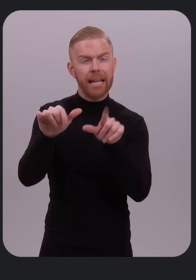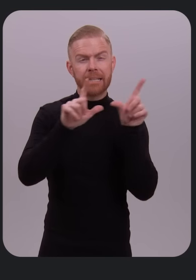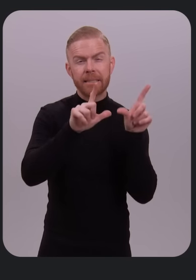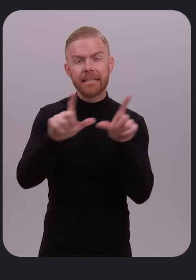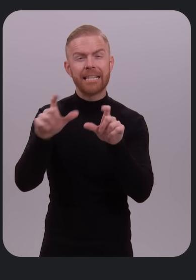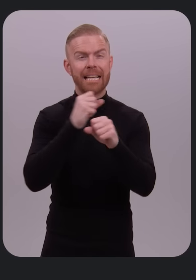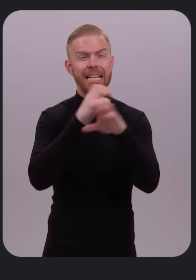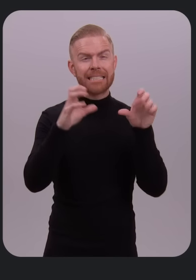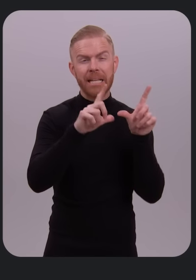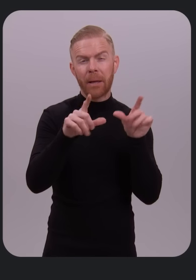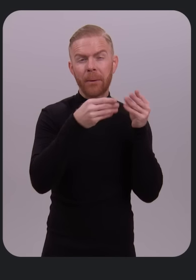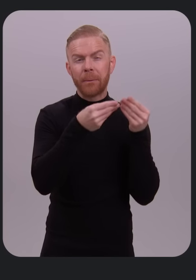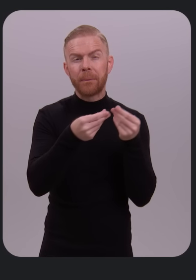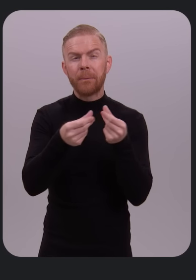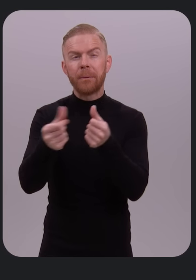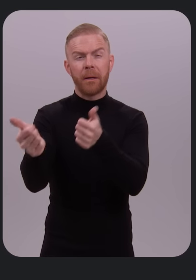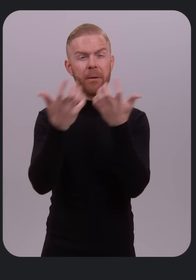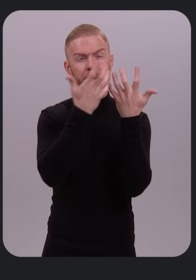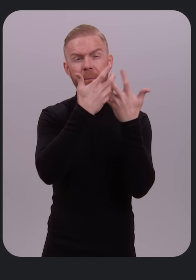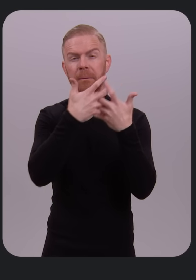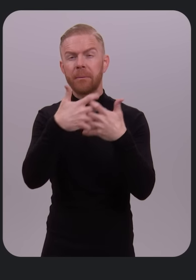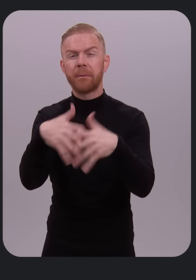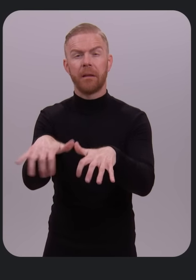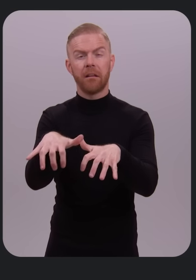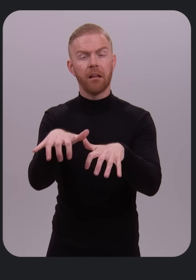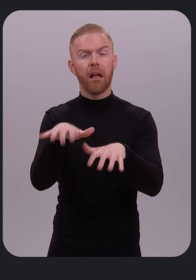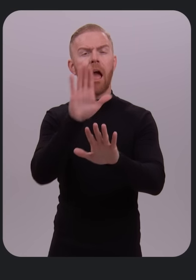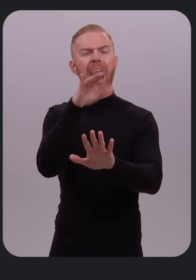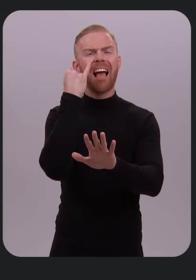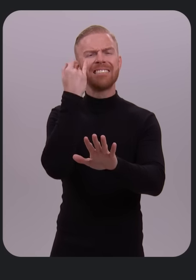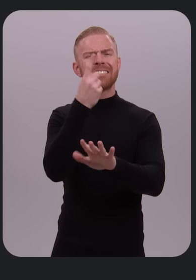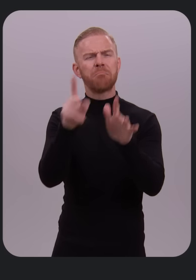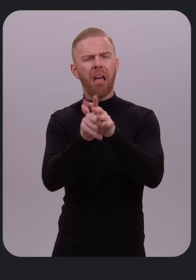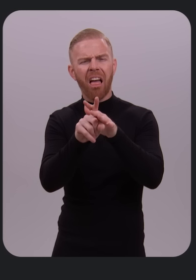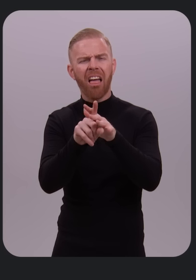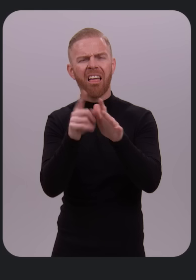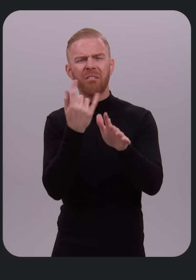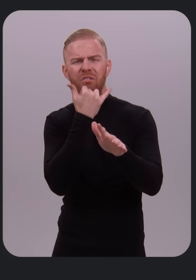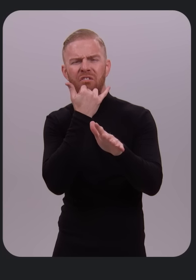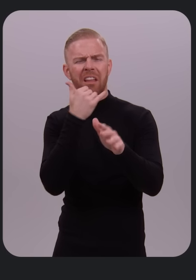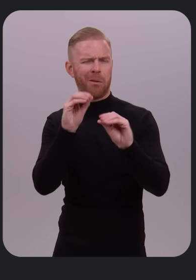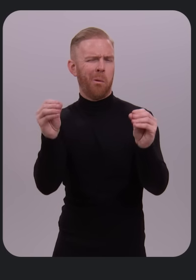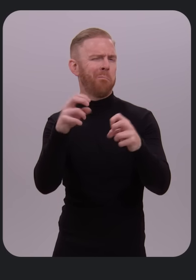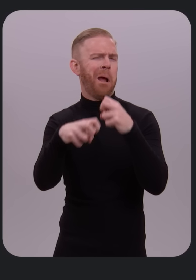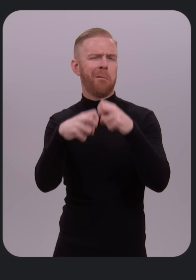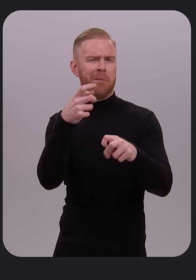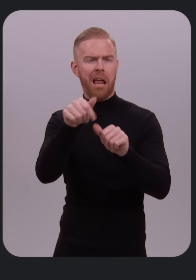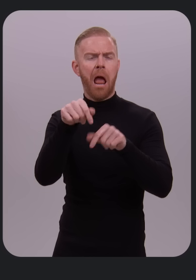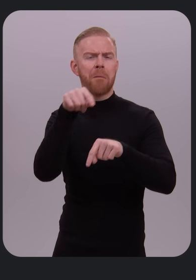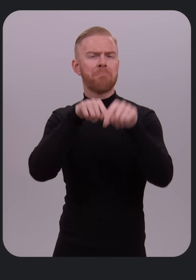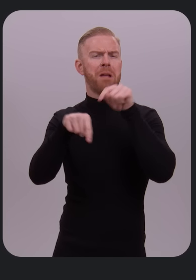And if something isn't, oh, quite right, no problem. You can just go back in, like any other video tool,